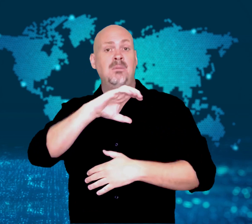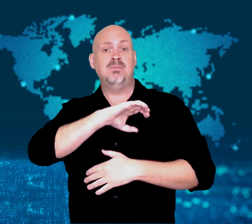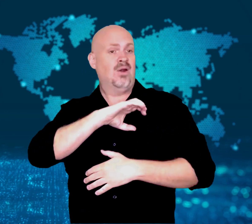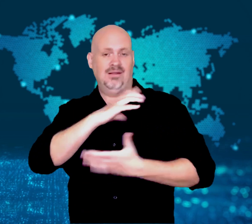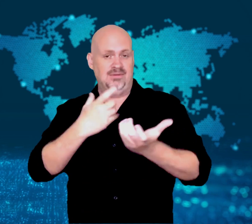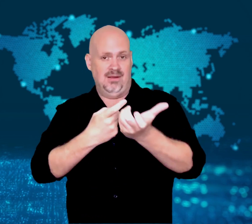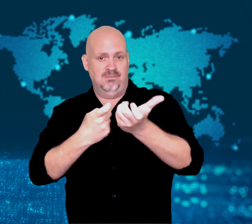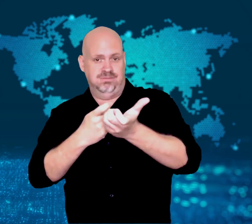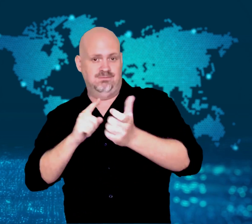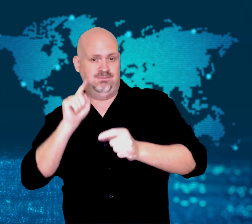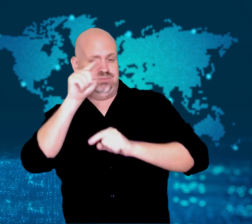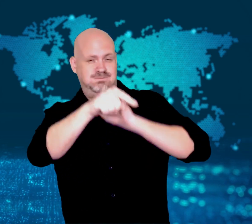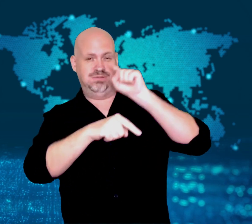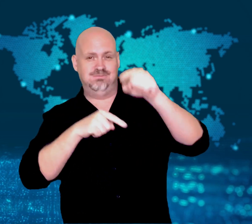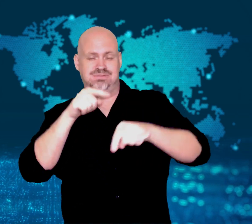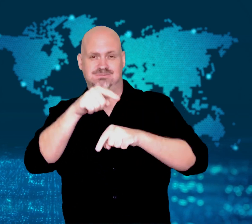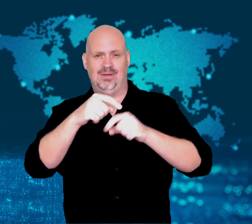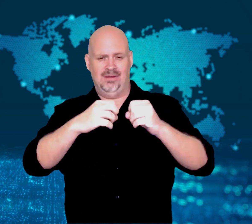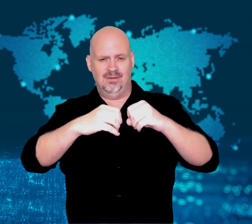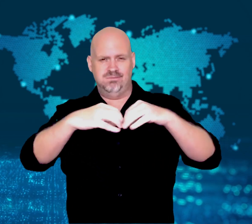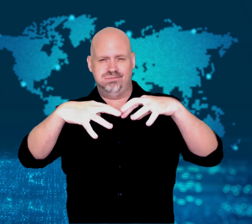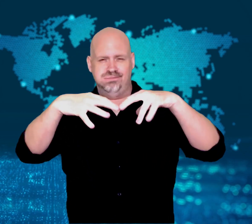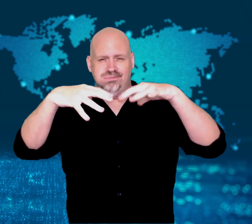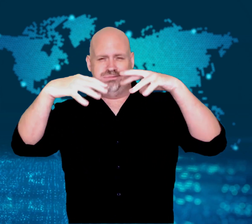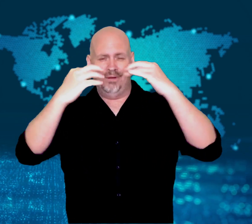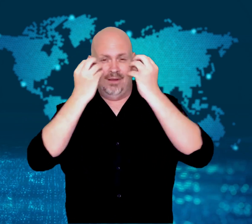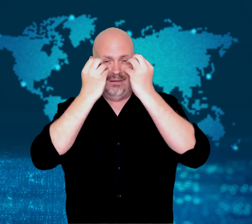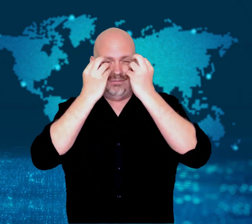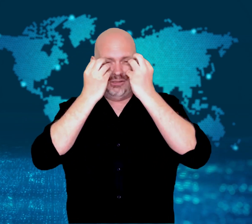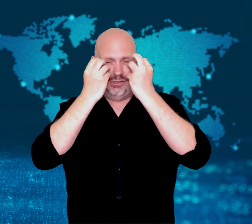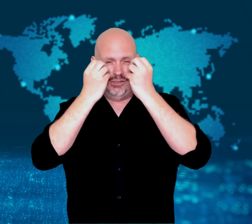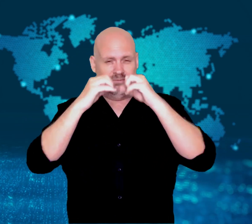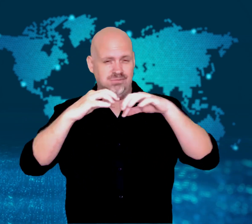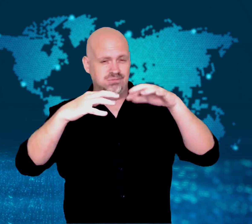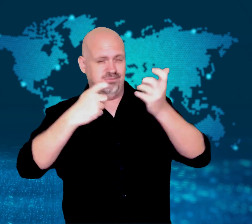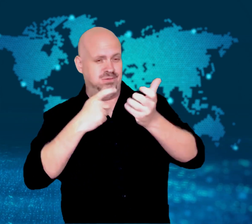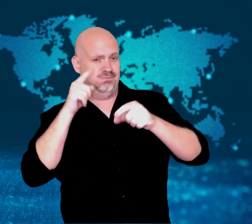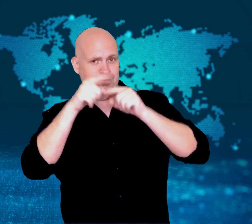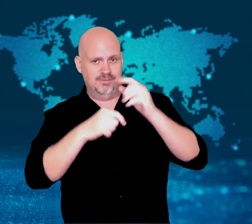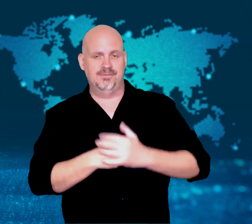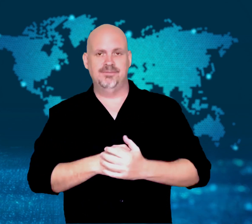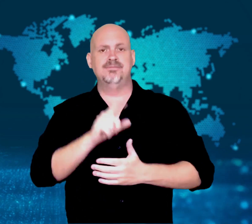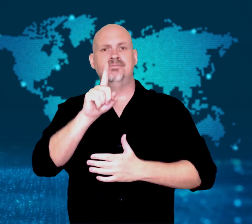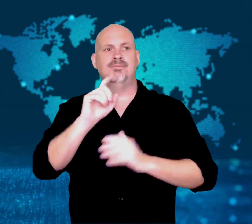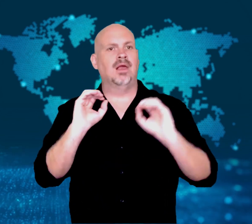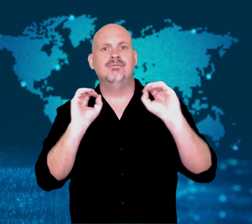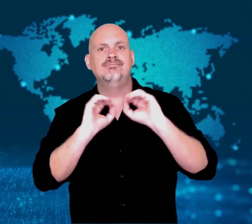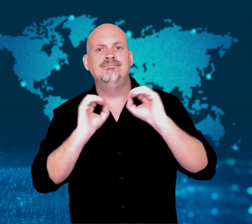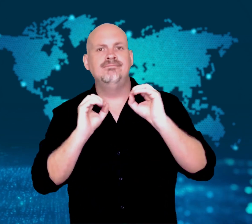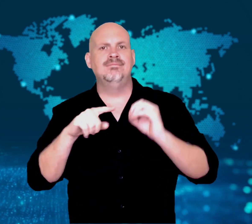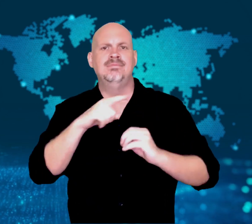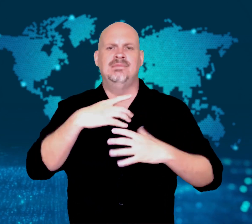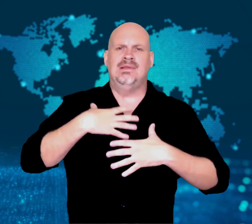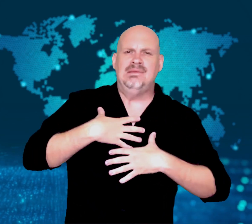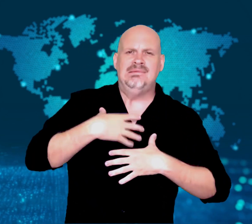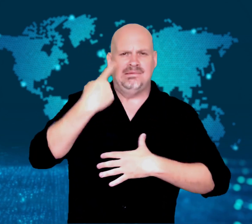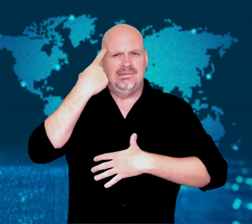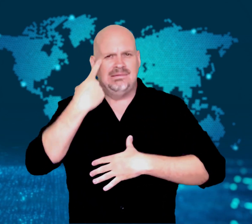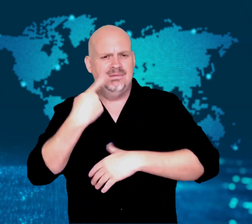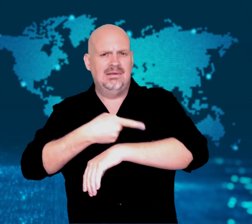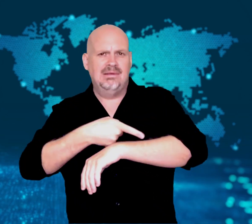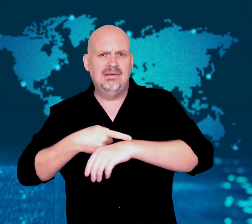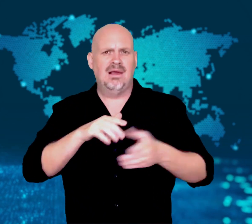There have been no reports of casualties.